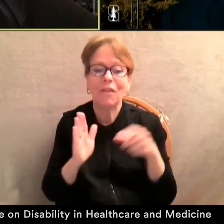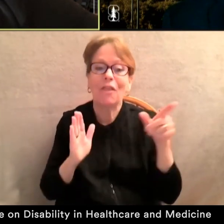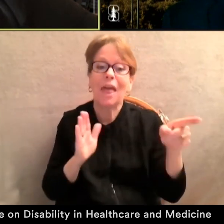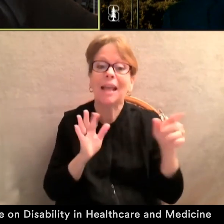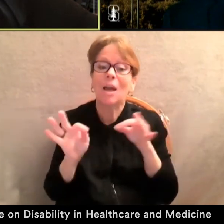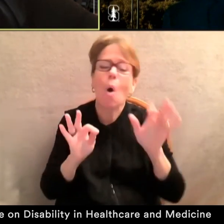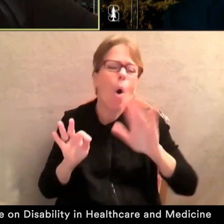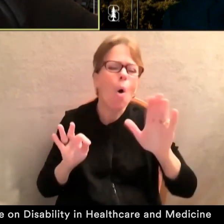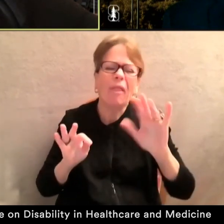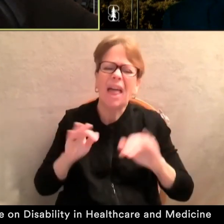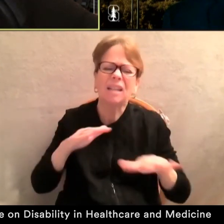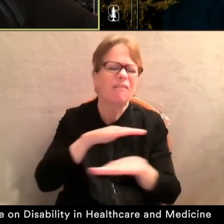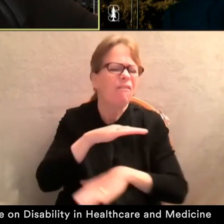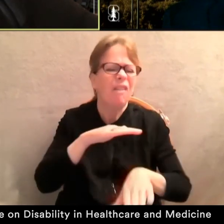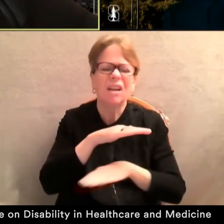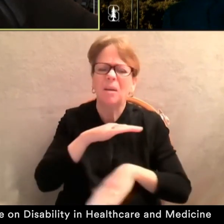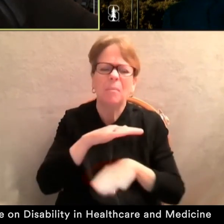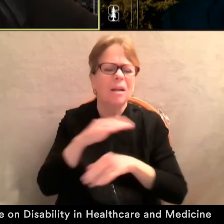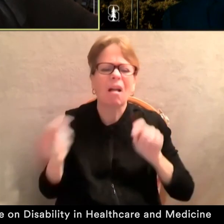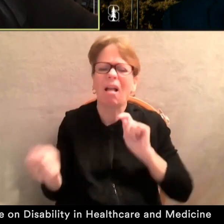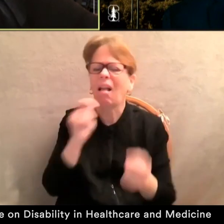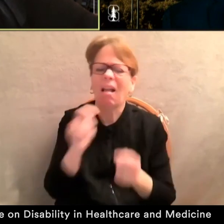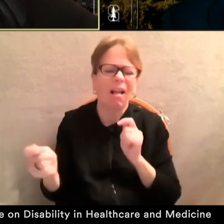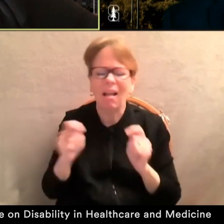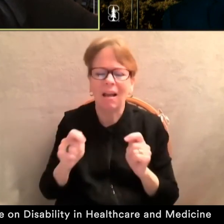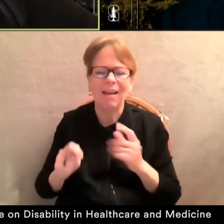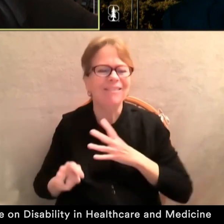it's a fundamental alteration but they don't even know how it is. And if they're unable